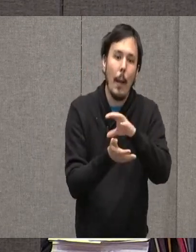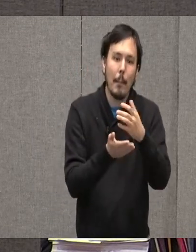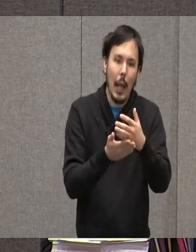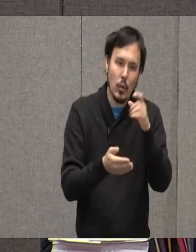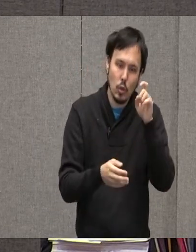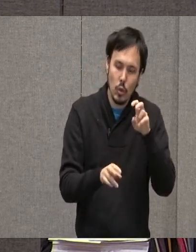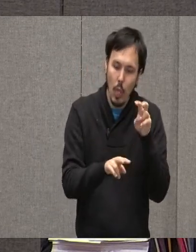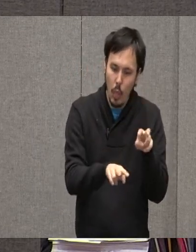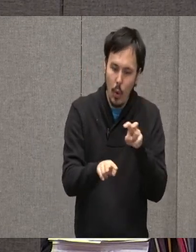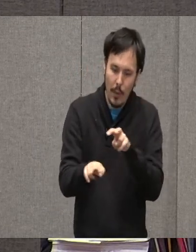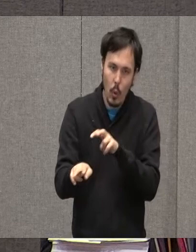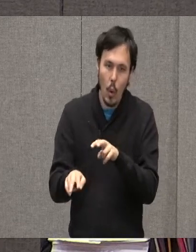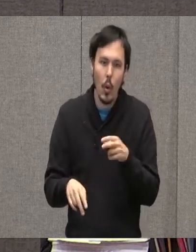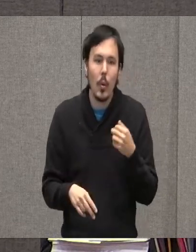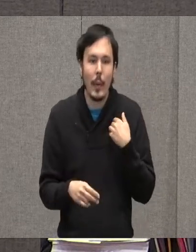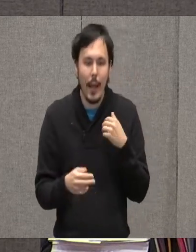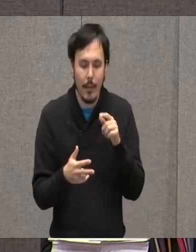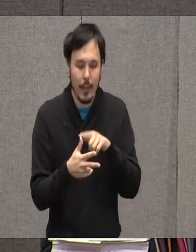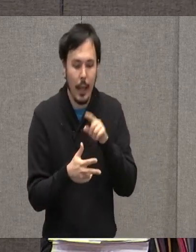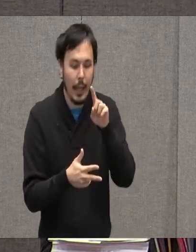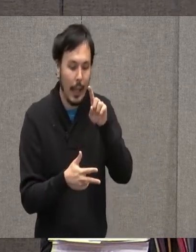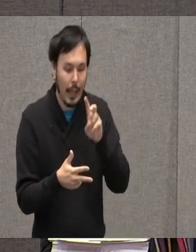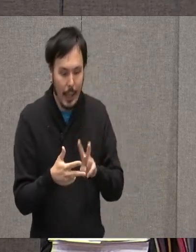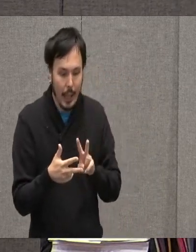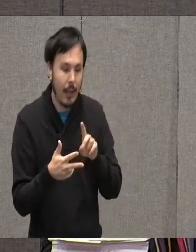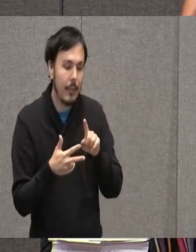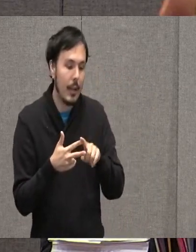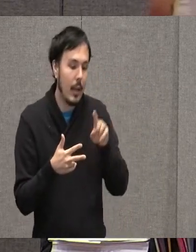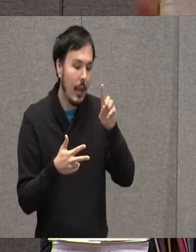We know we have a half an eighth and a fourth.